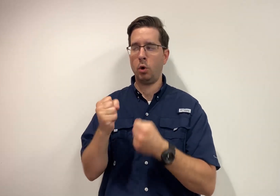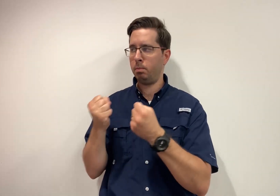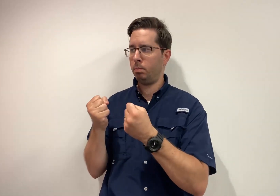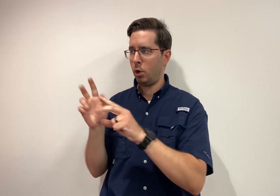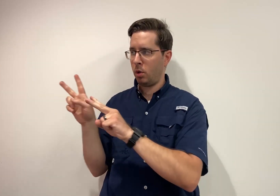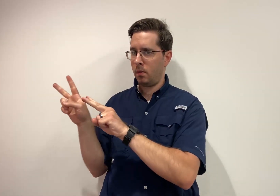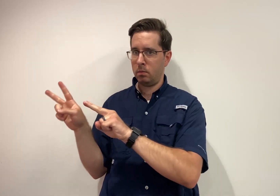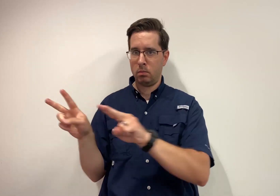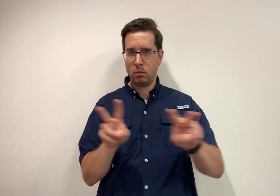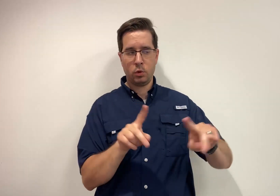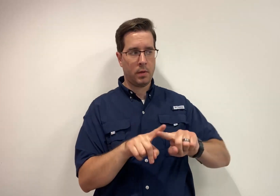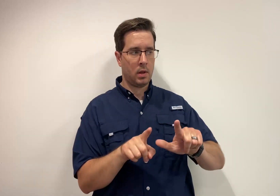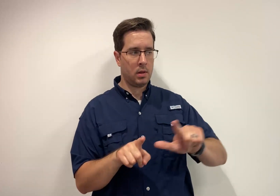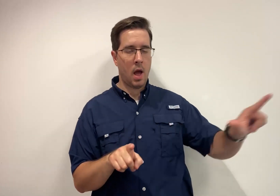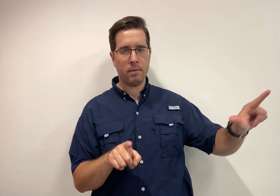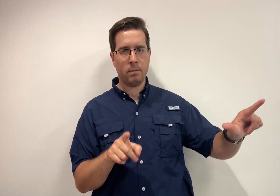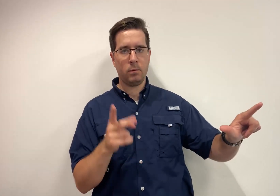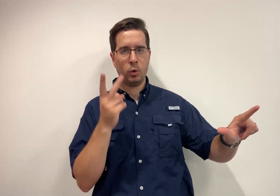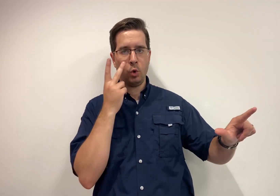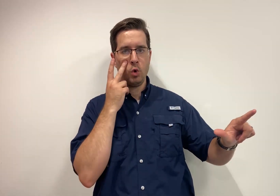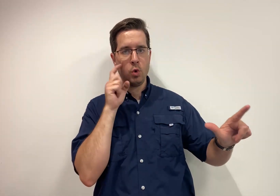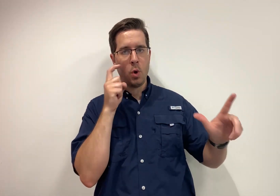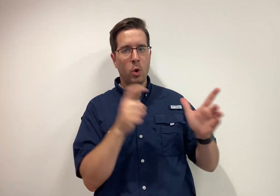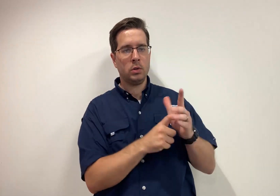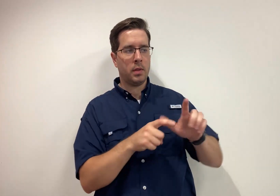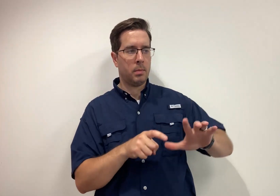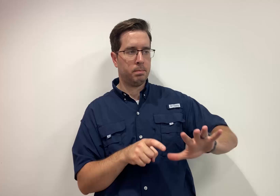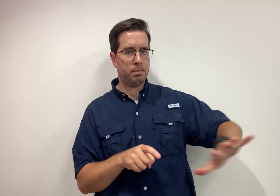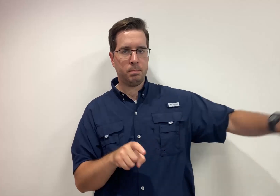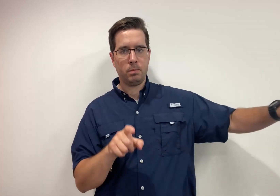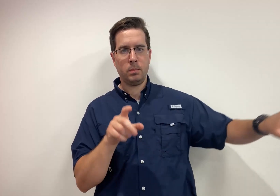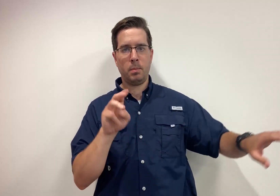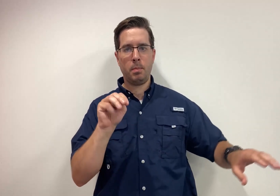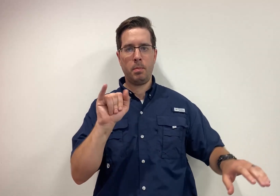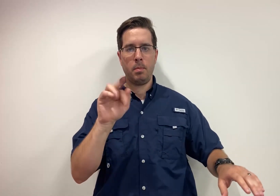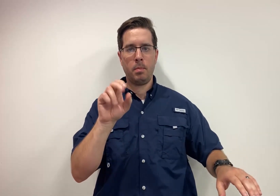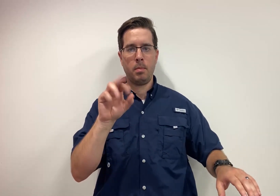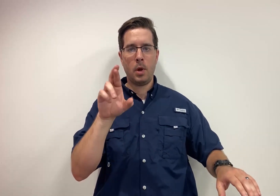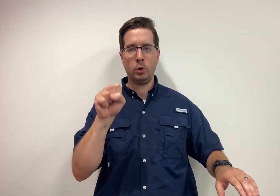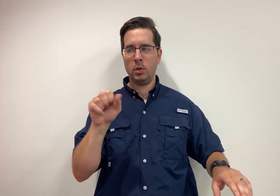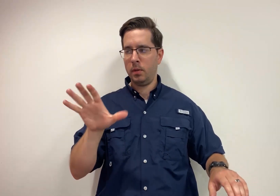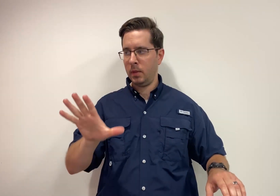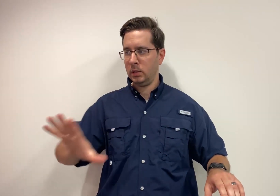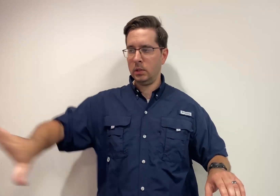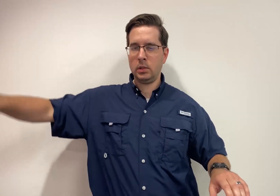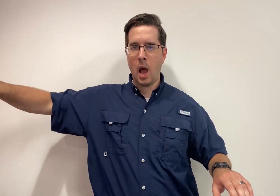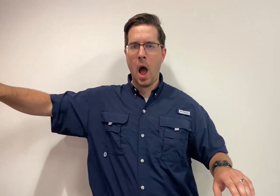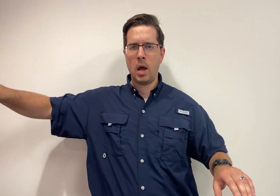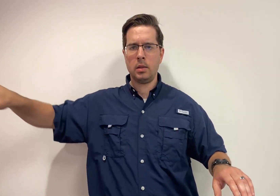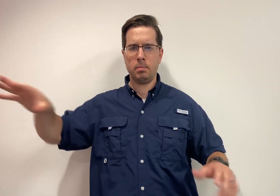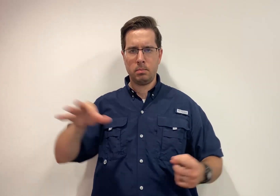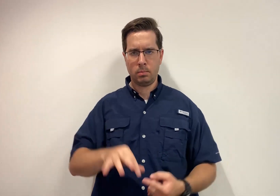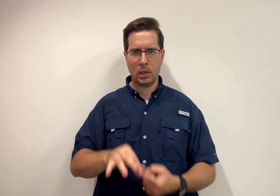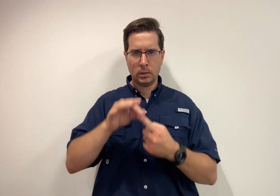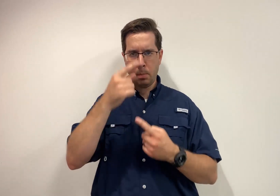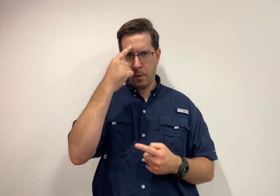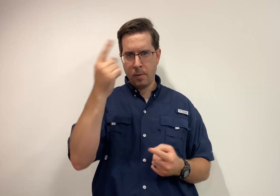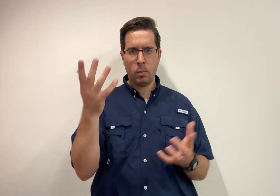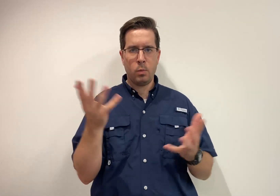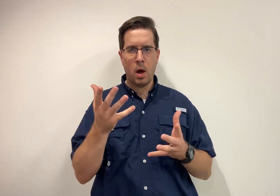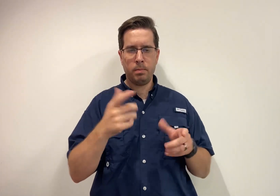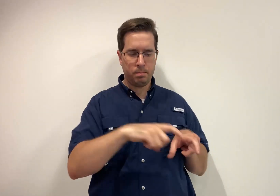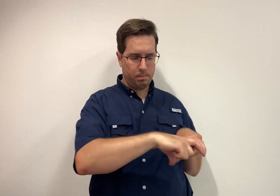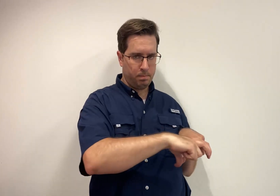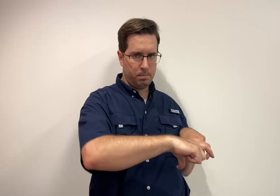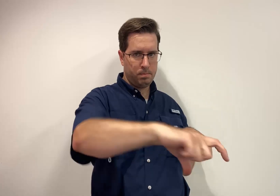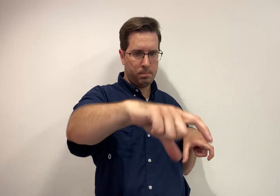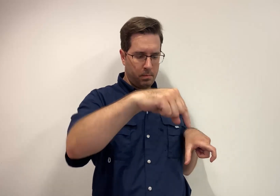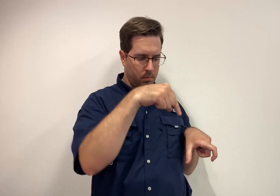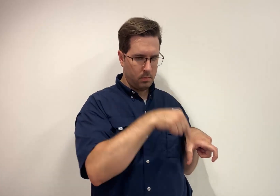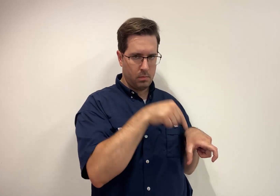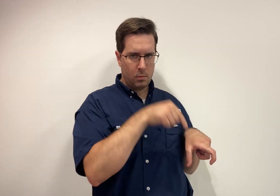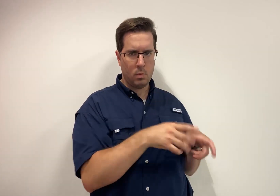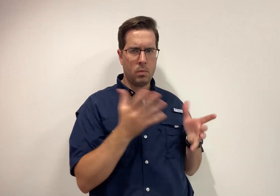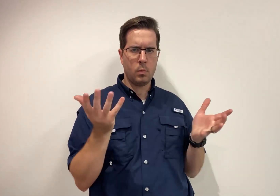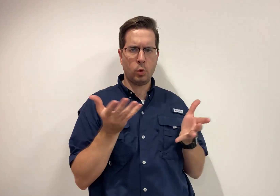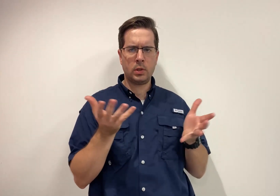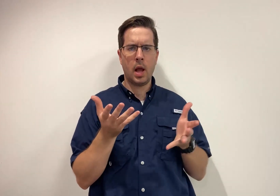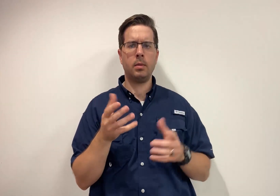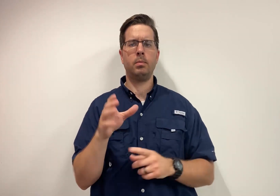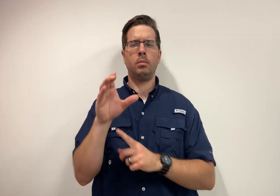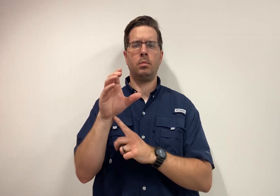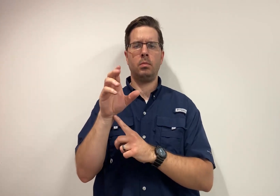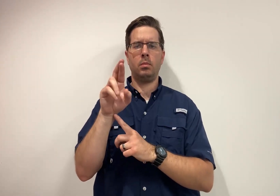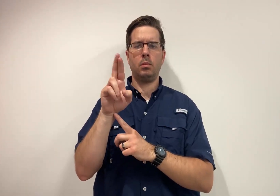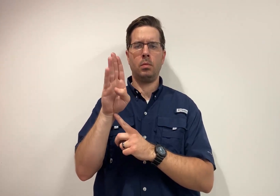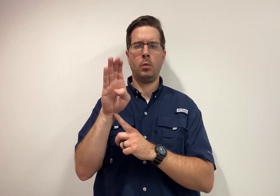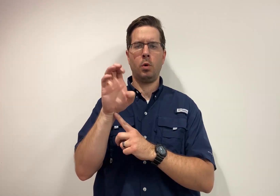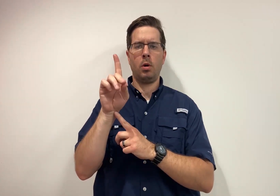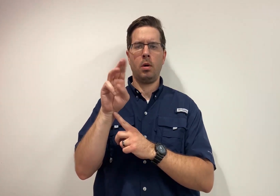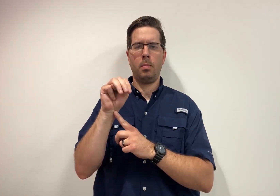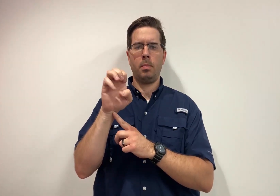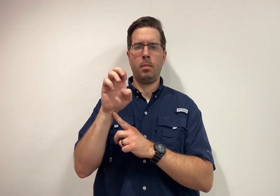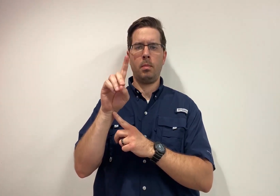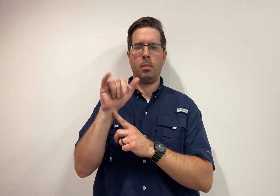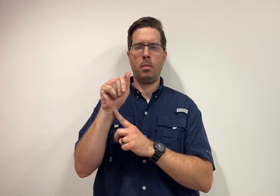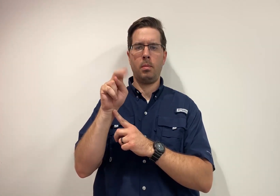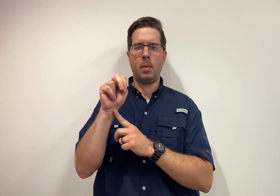On the left, this side mirrors the right side except for the curbed median.